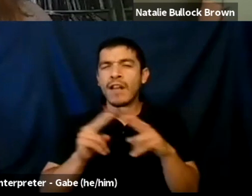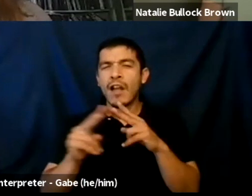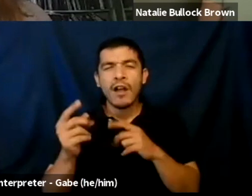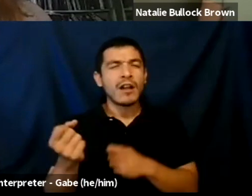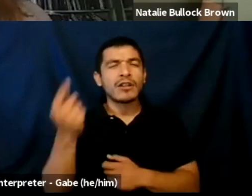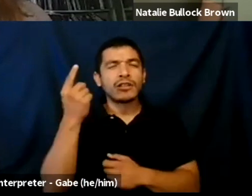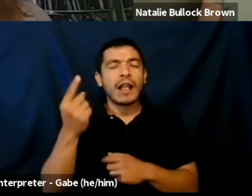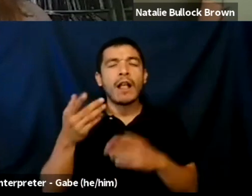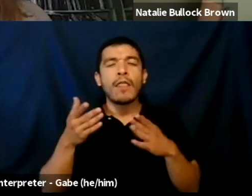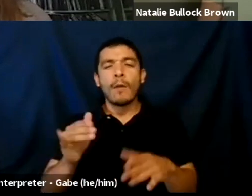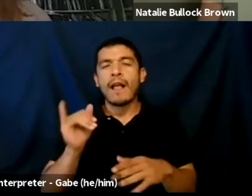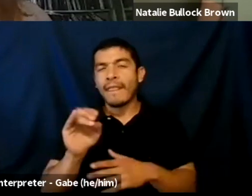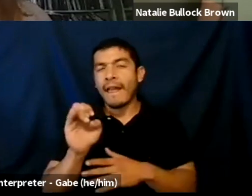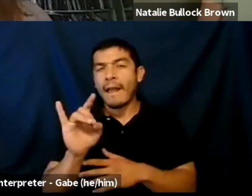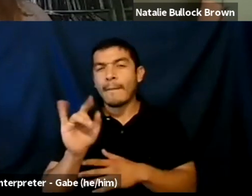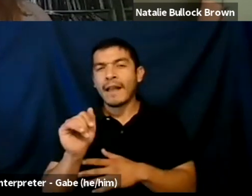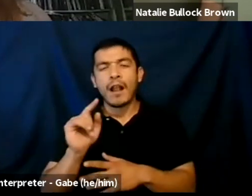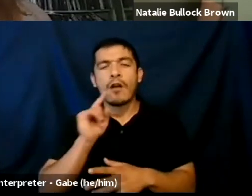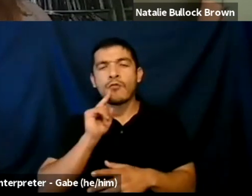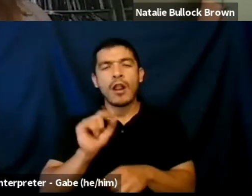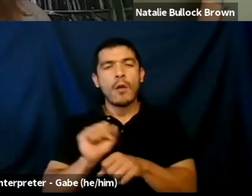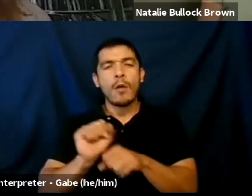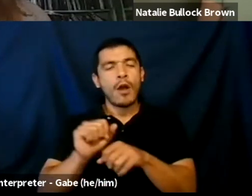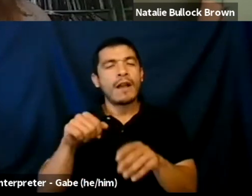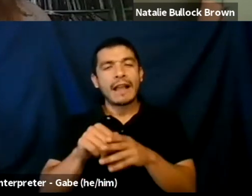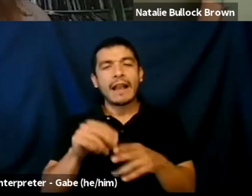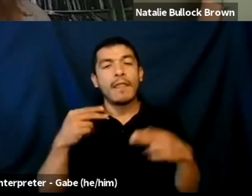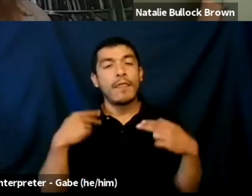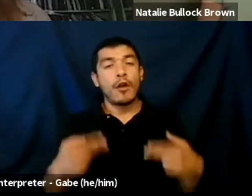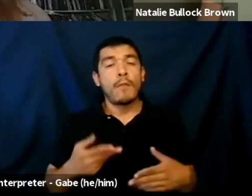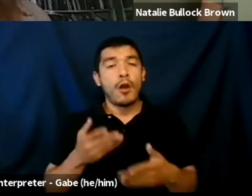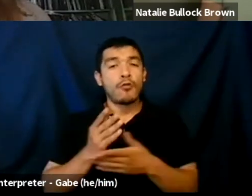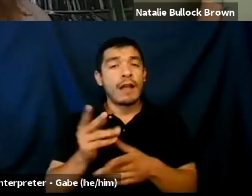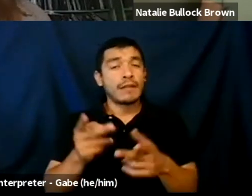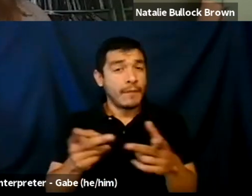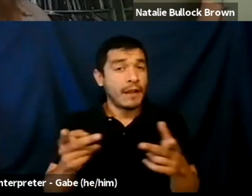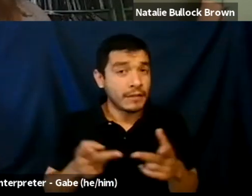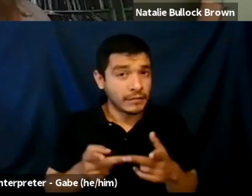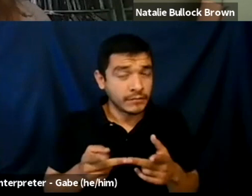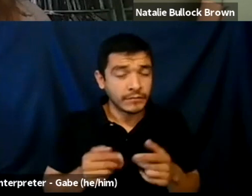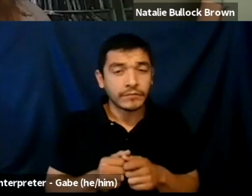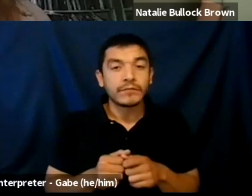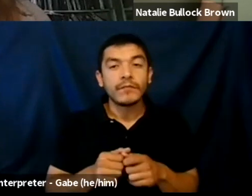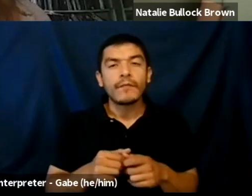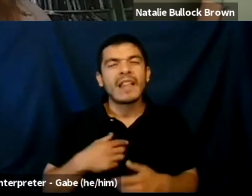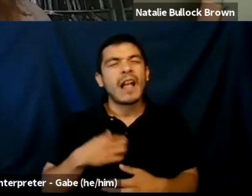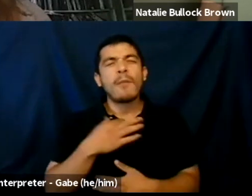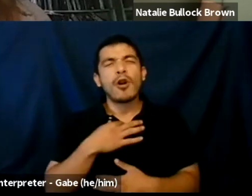is relevant to the human rights space. And I'm just curious if you could speak to